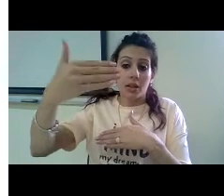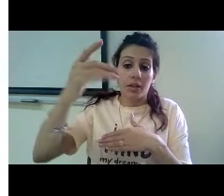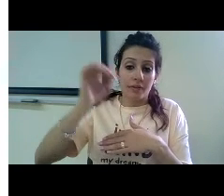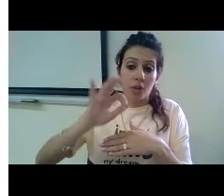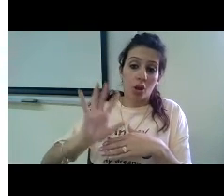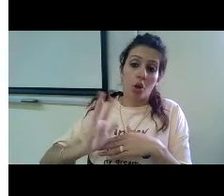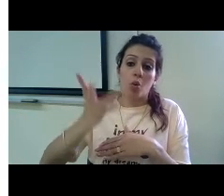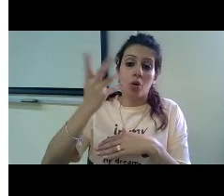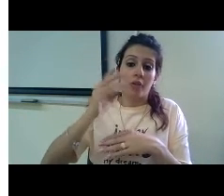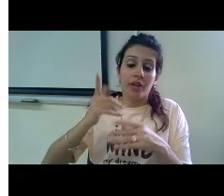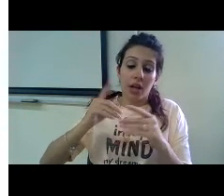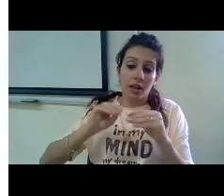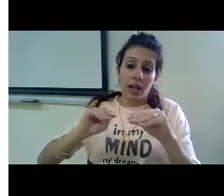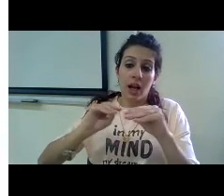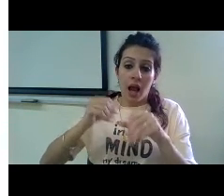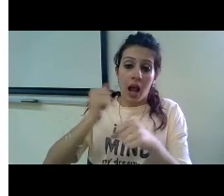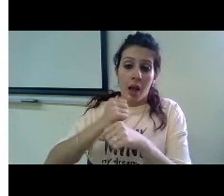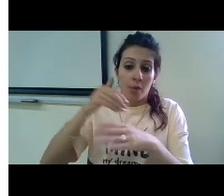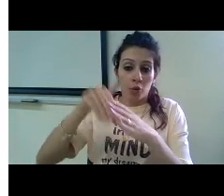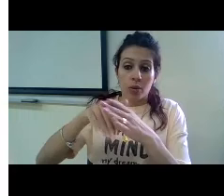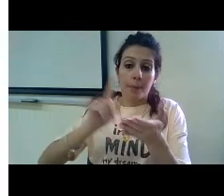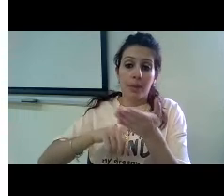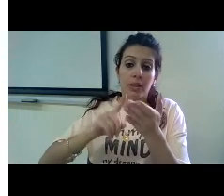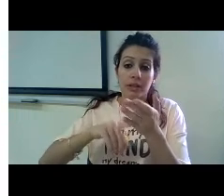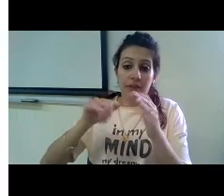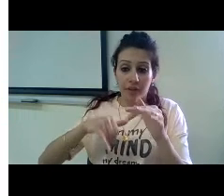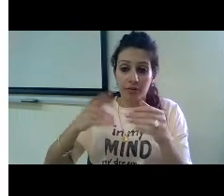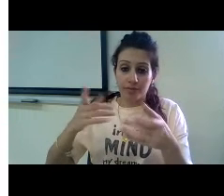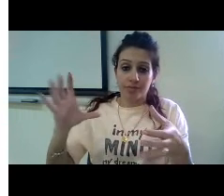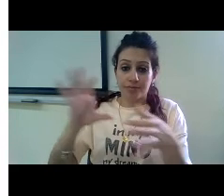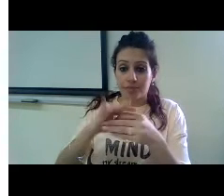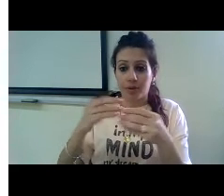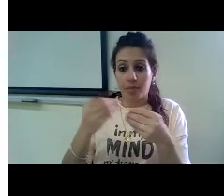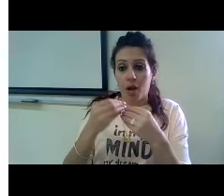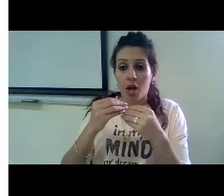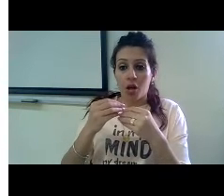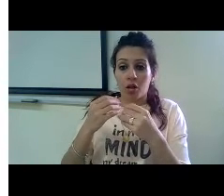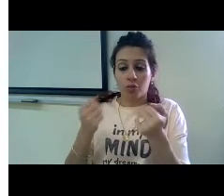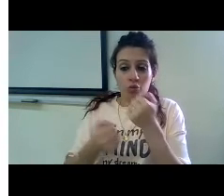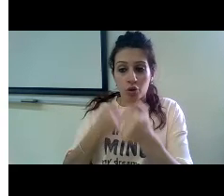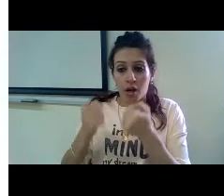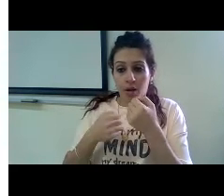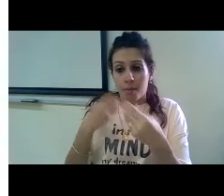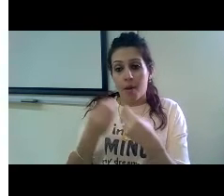So they provide the guidance, like how the learning at home can be carried out.